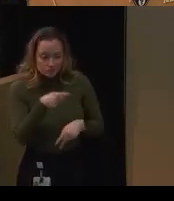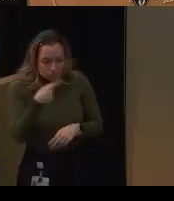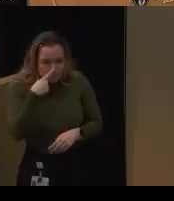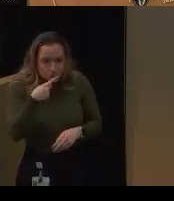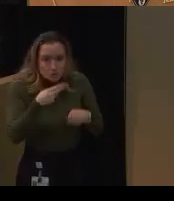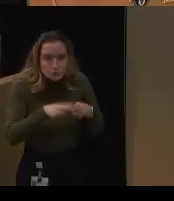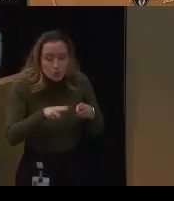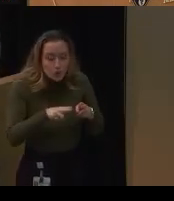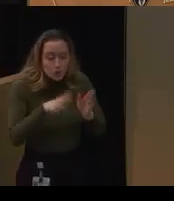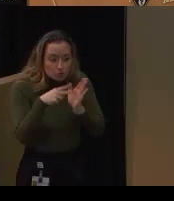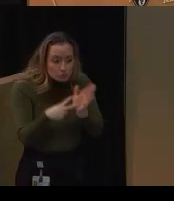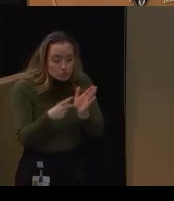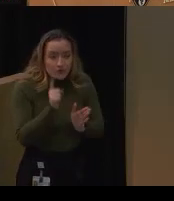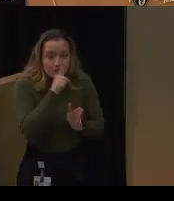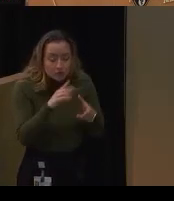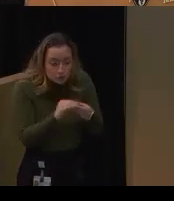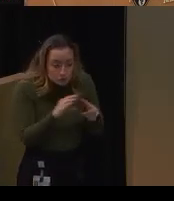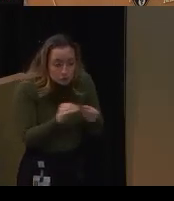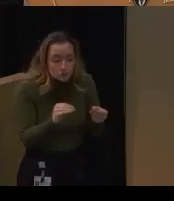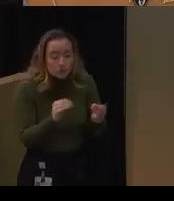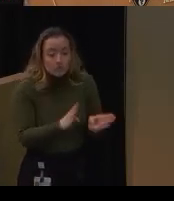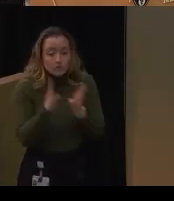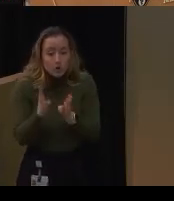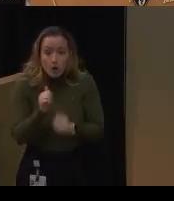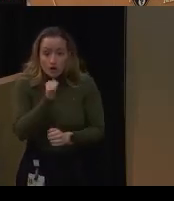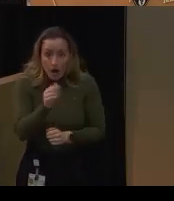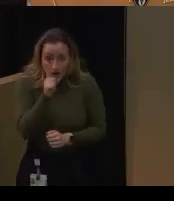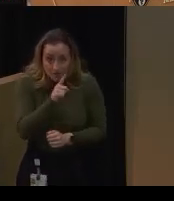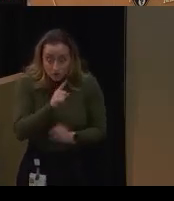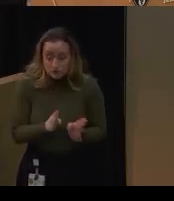like a short story a short work of non-fiction or nothing at all the people who read the short work